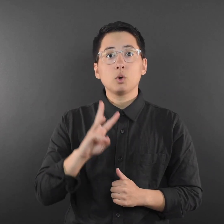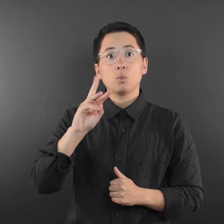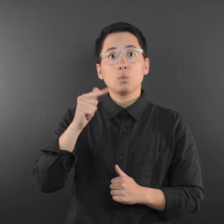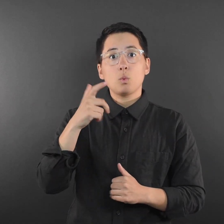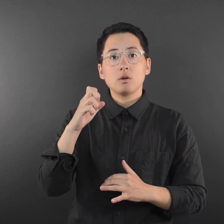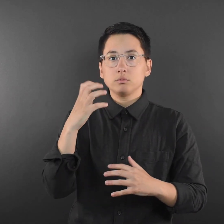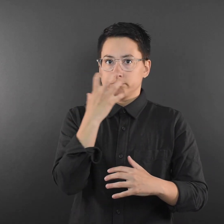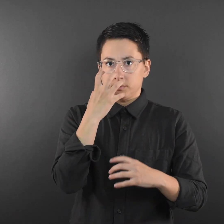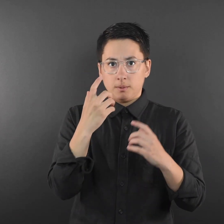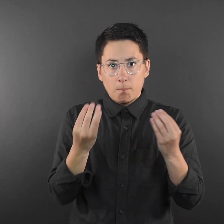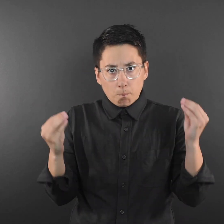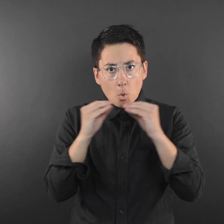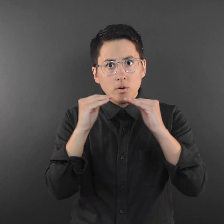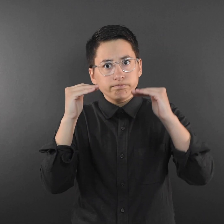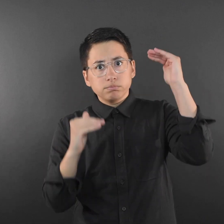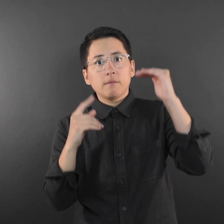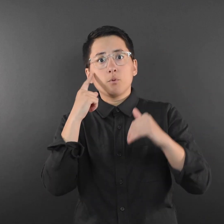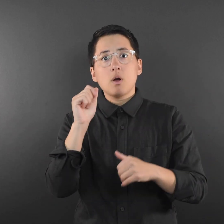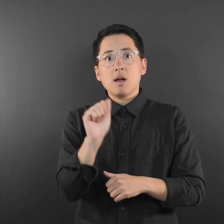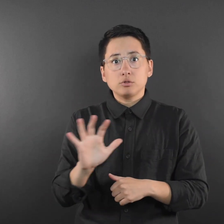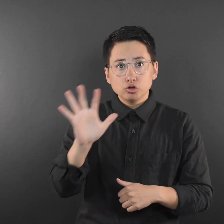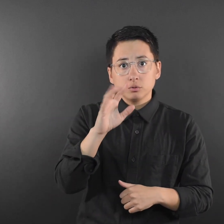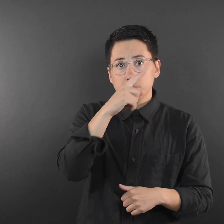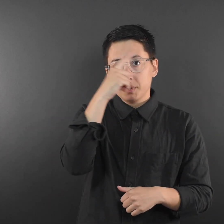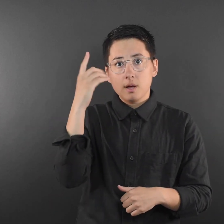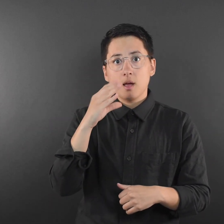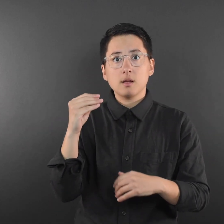for Asian, Black, and Native American women,